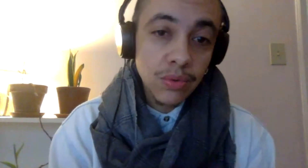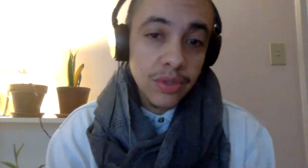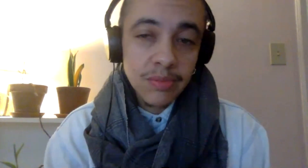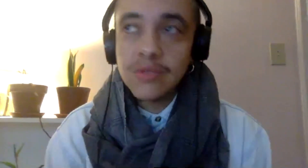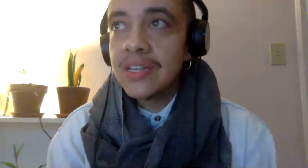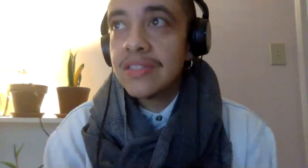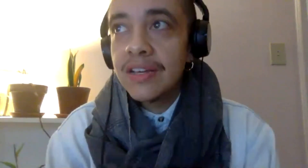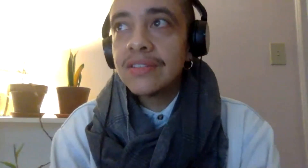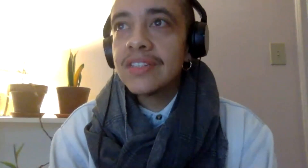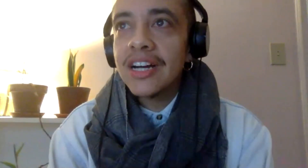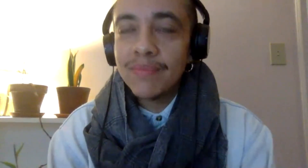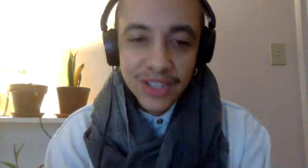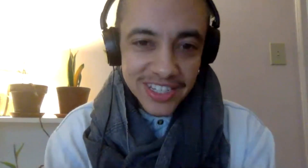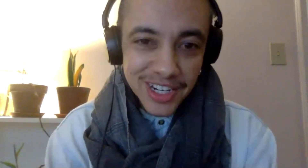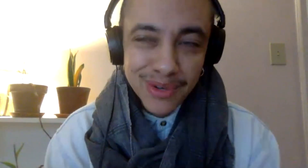room as we get settled. There is a number of Eye